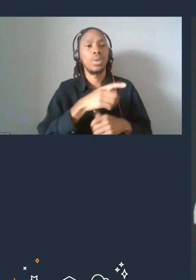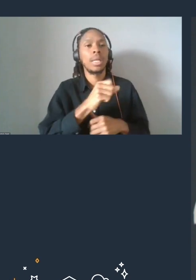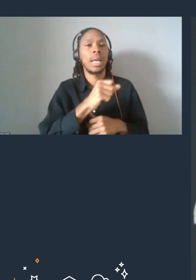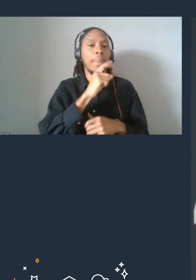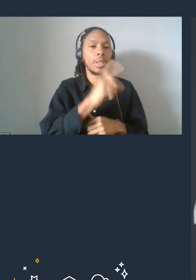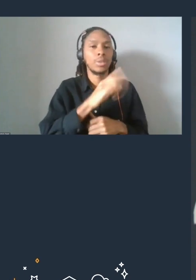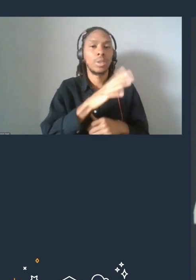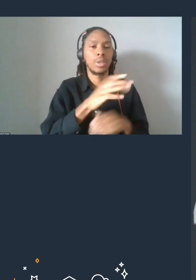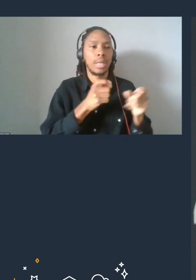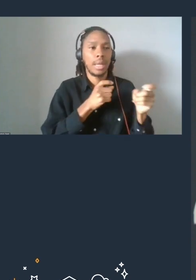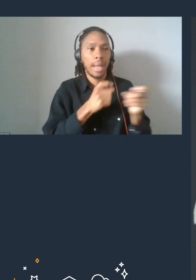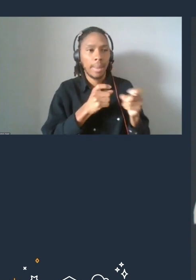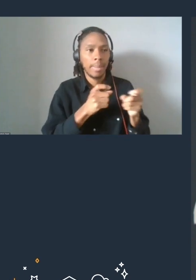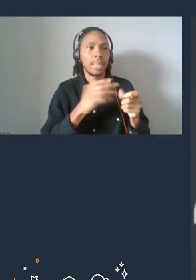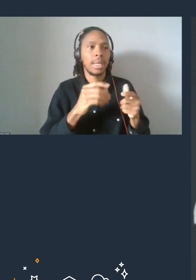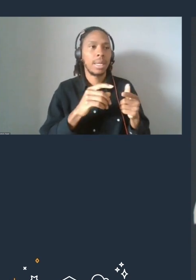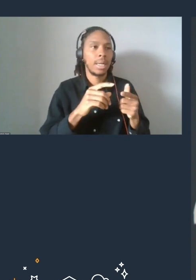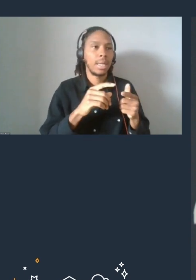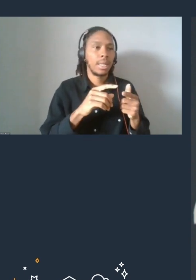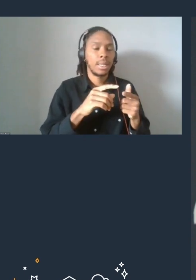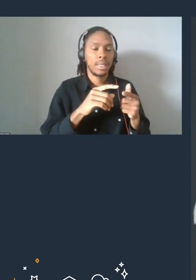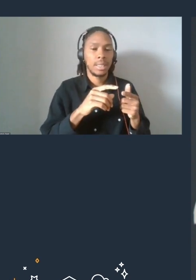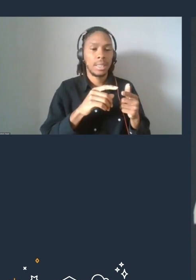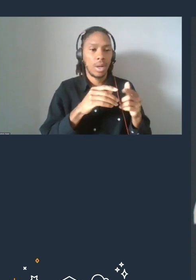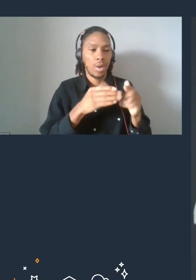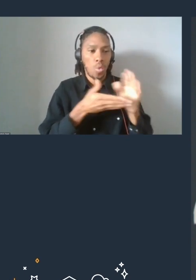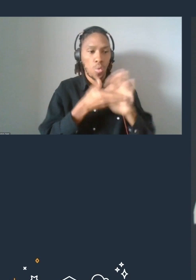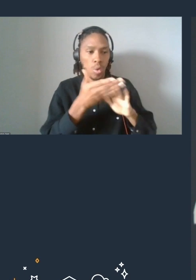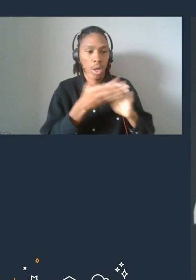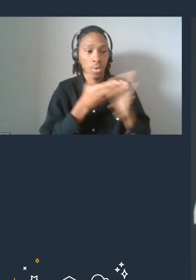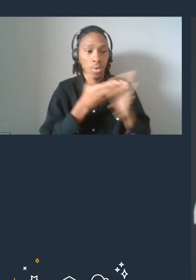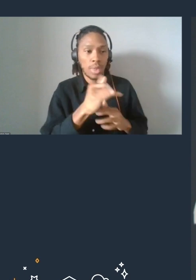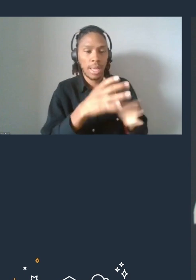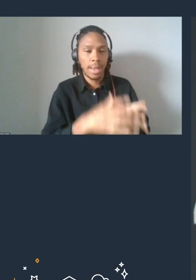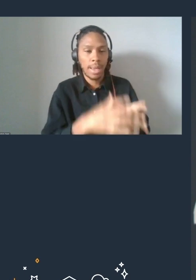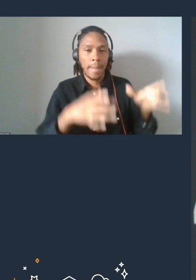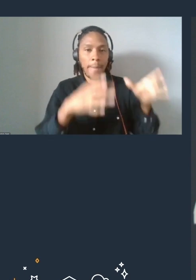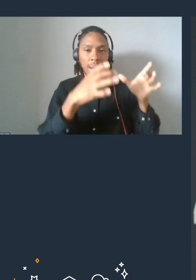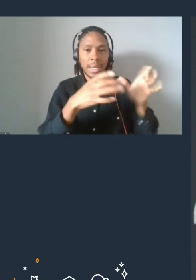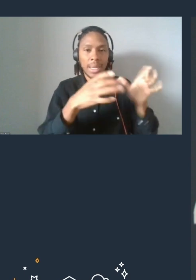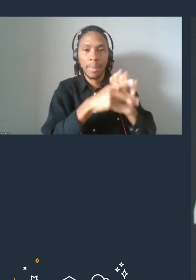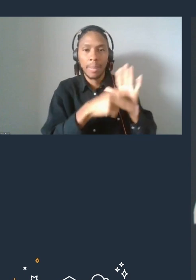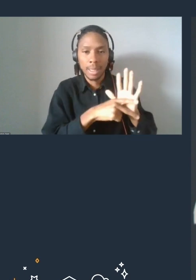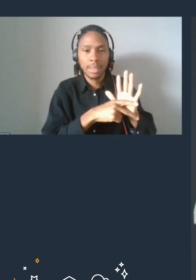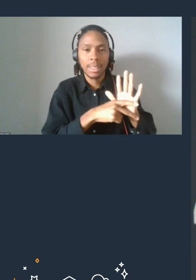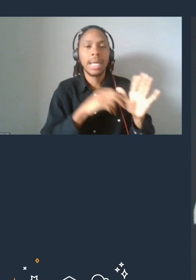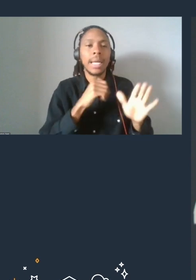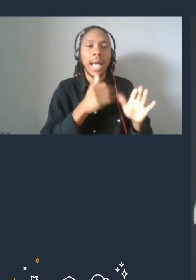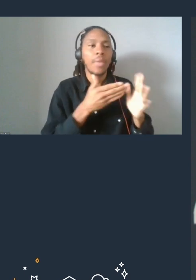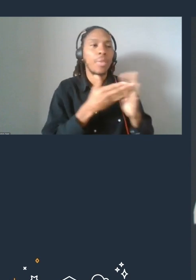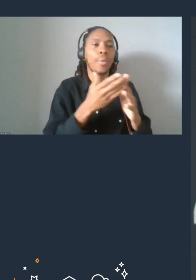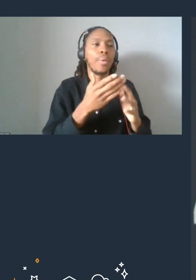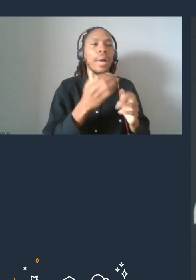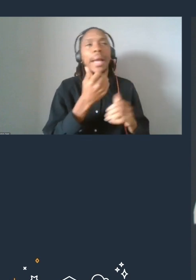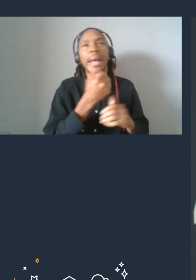and governance for access runs through that single bucket policy and not through any ACLs